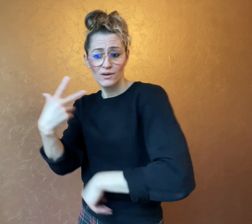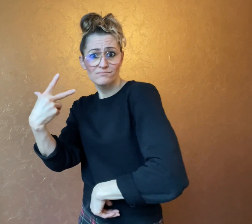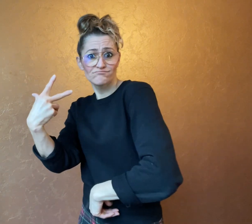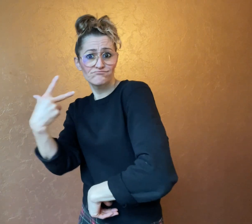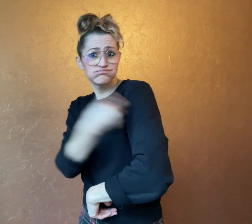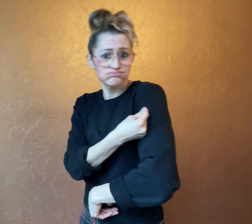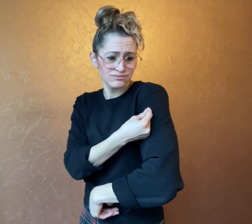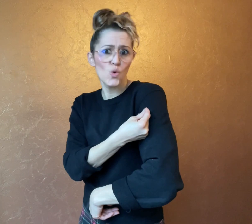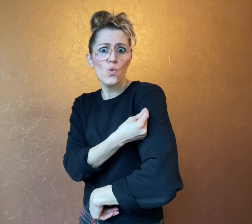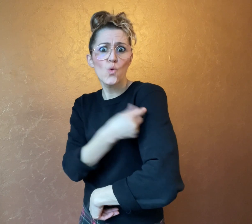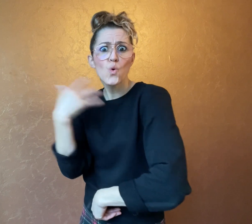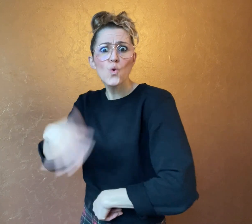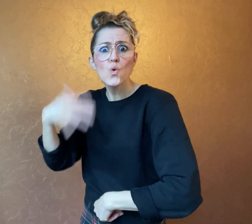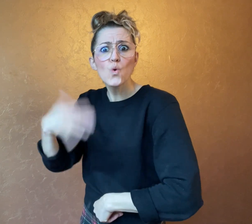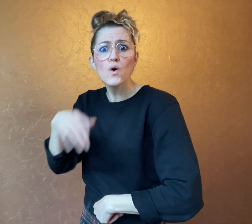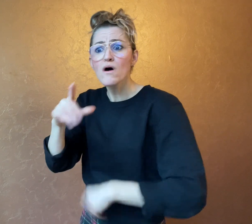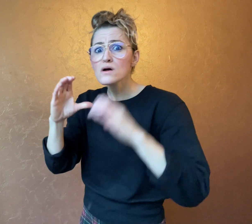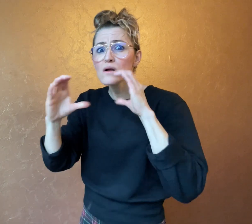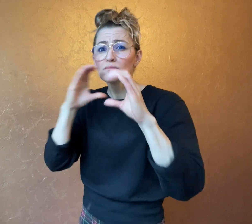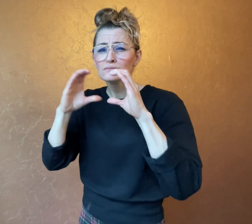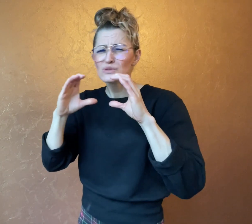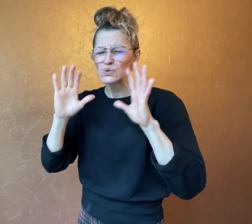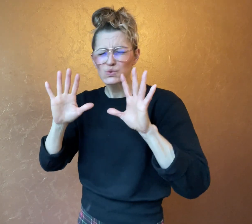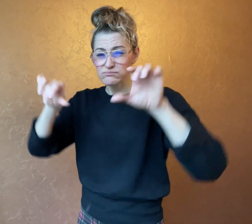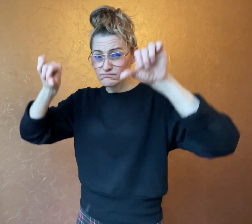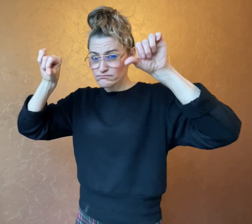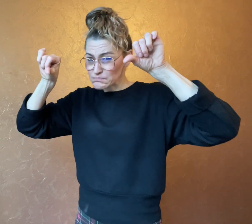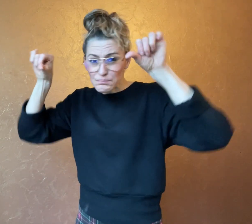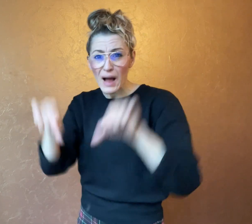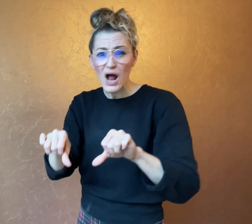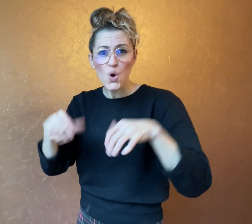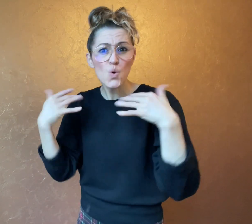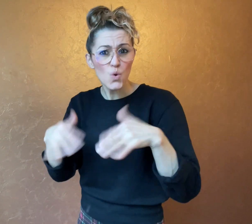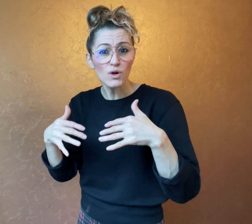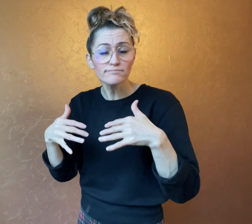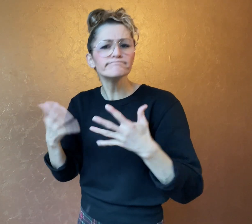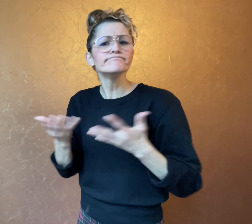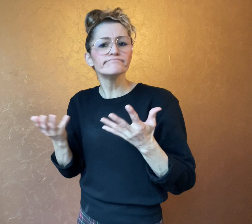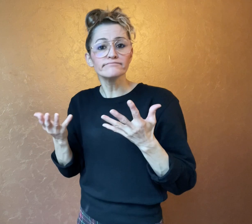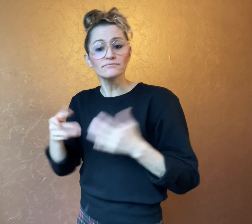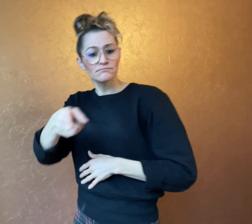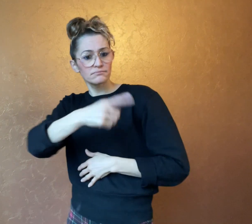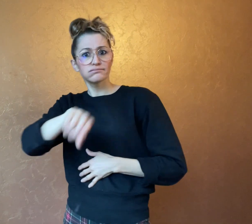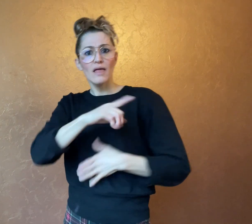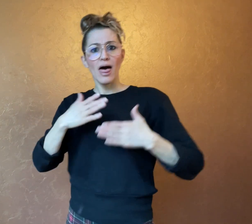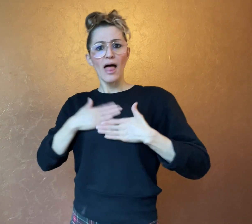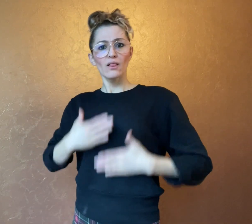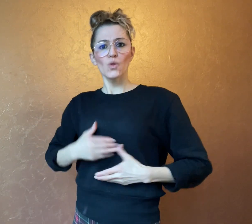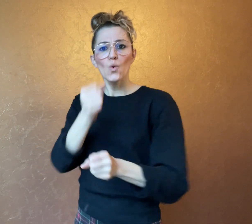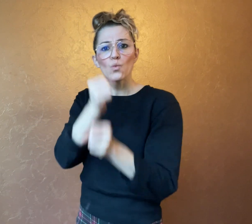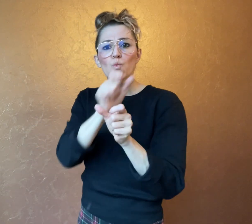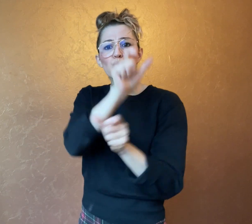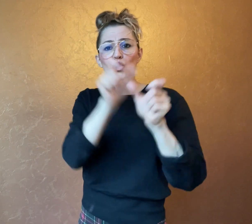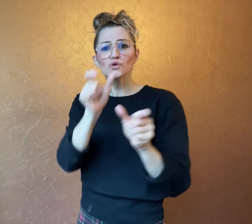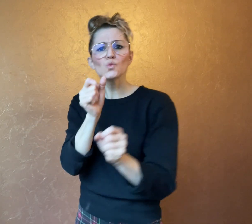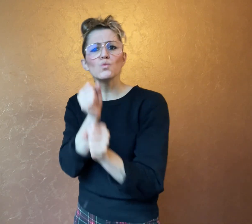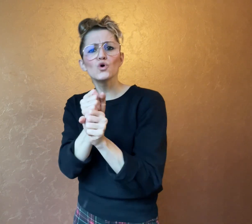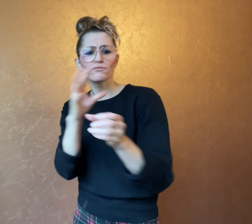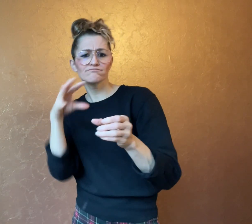when trying to get a COVID vaccination. Health workers